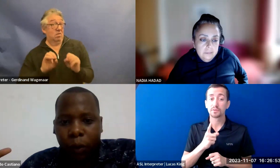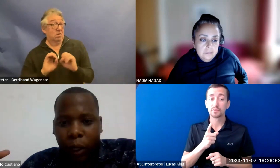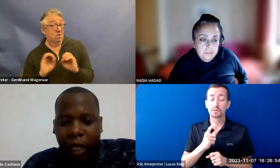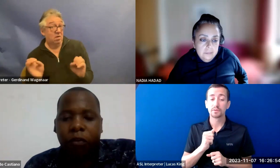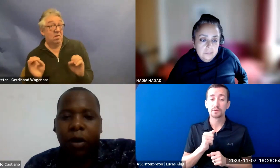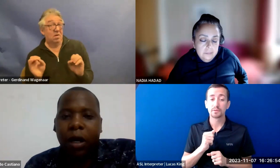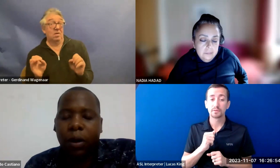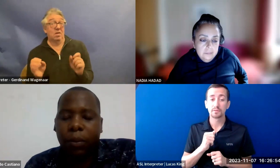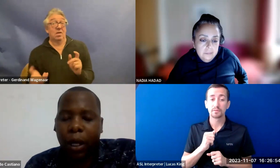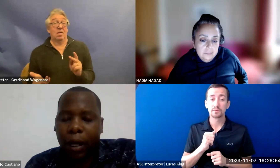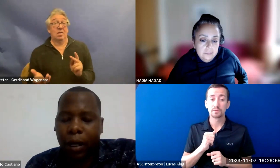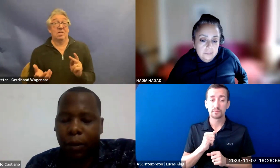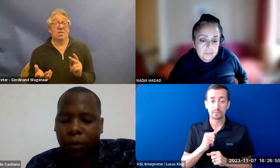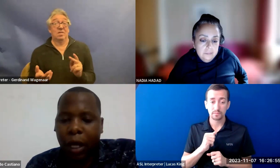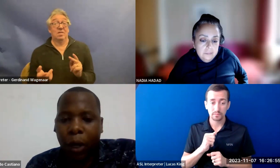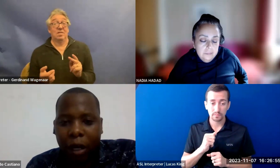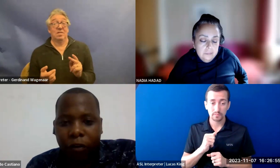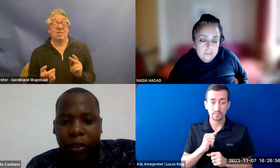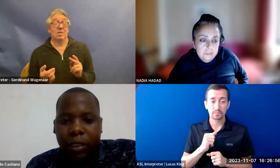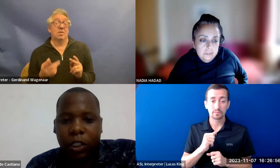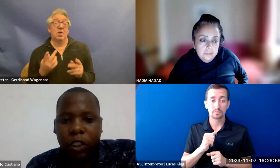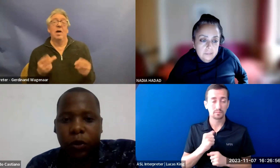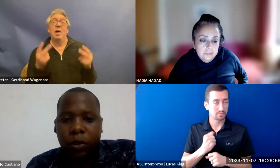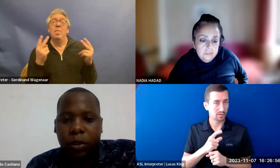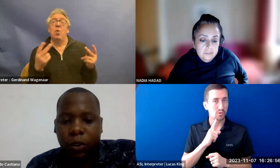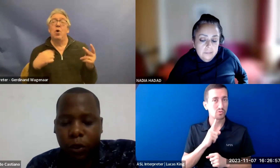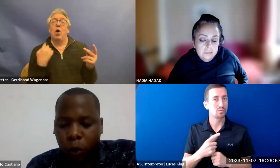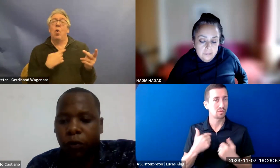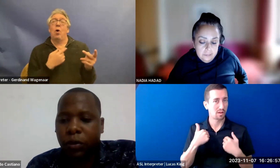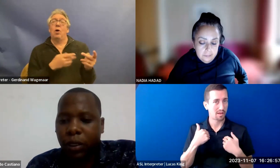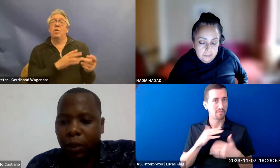that we have our governance issues solved